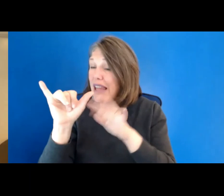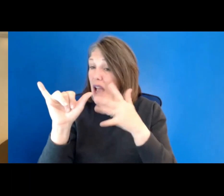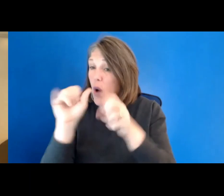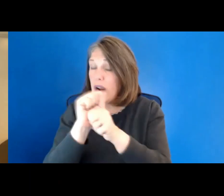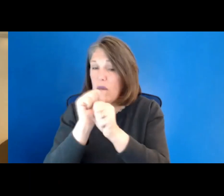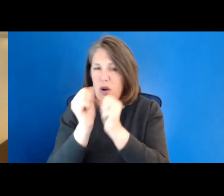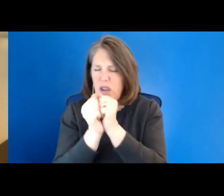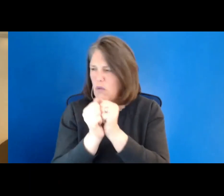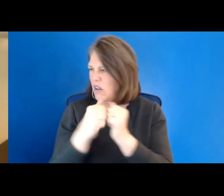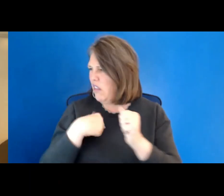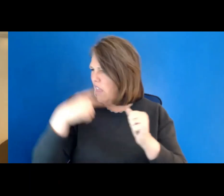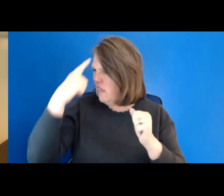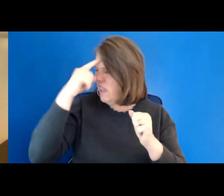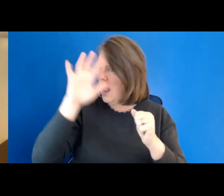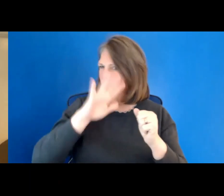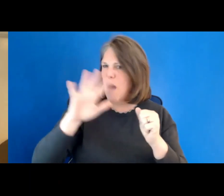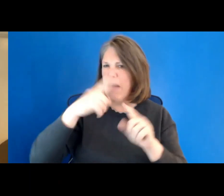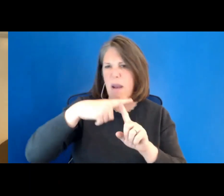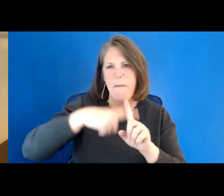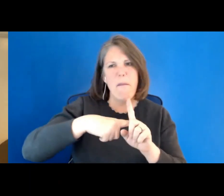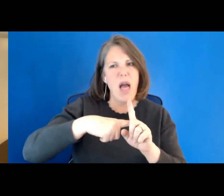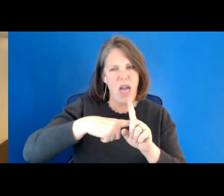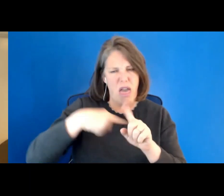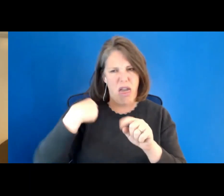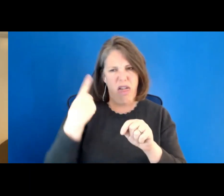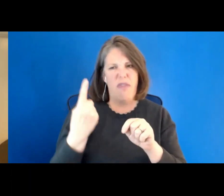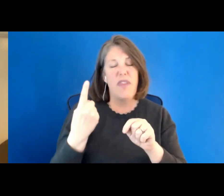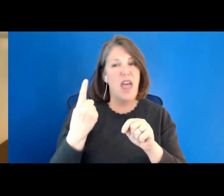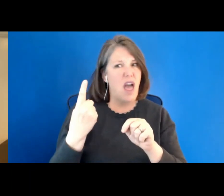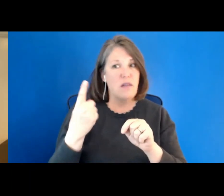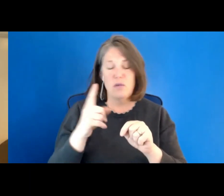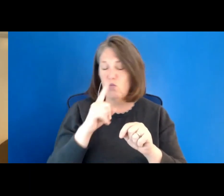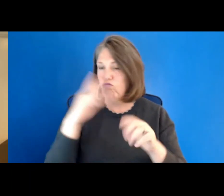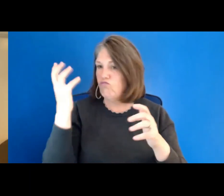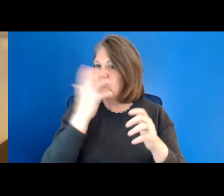17:49:51 about a month has so expanded our own appreciation for